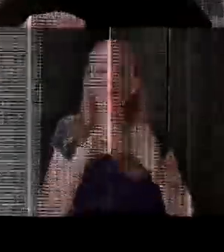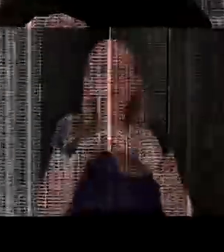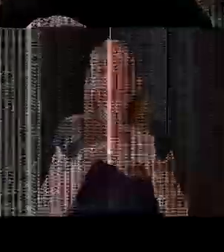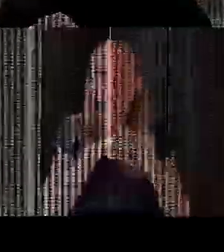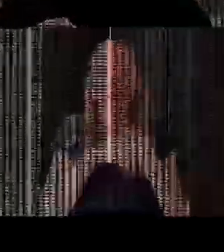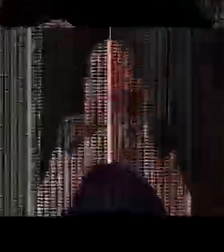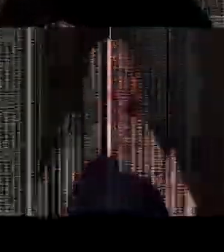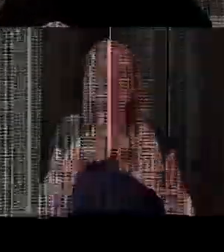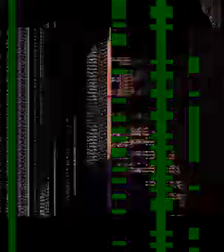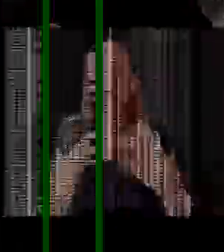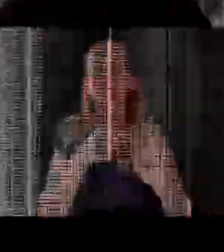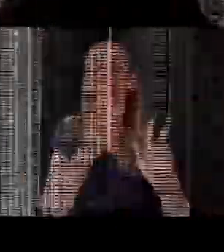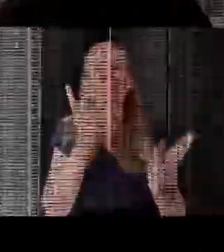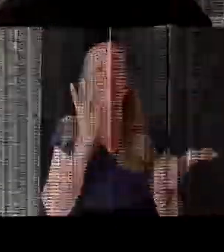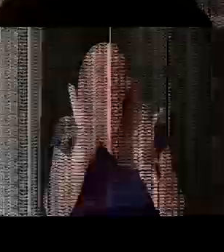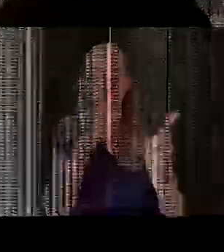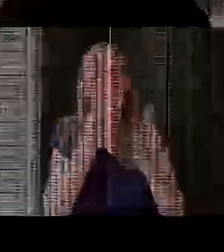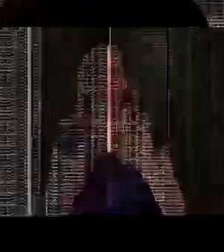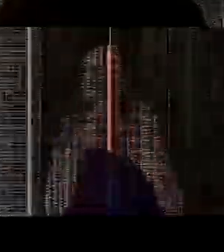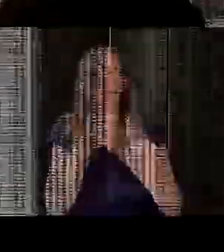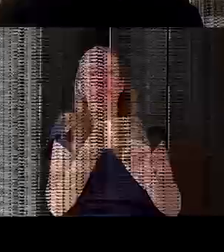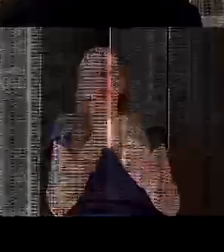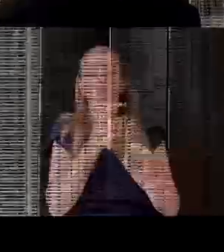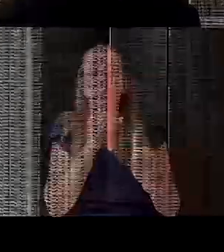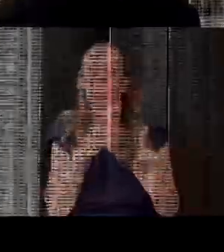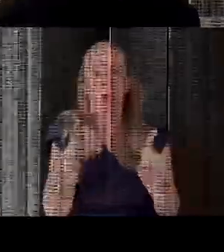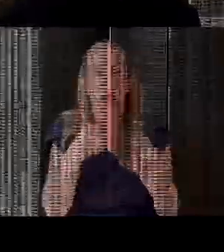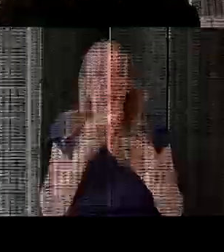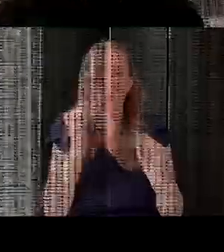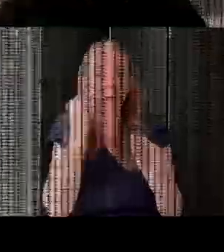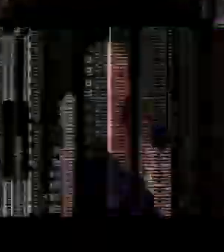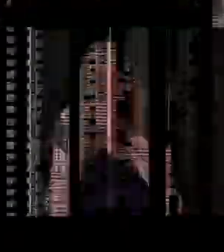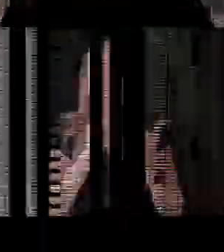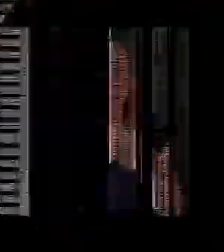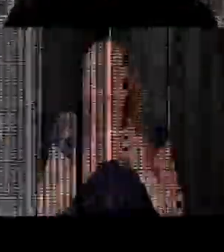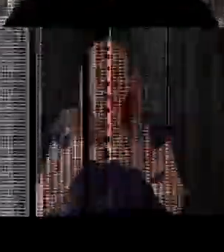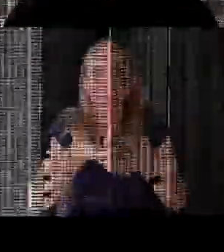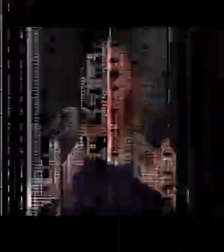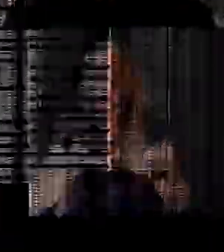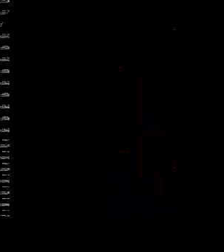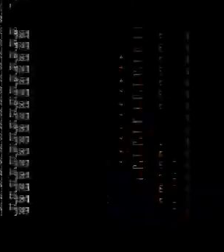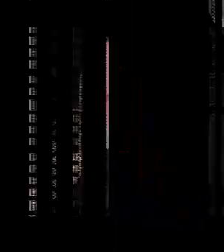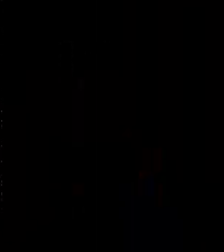label will be the visual label otherwise, I have no idea how to interact with or click buttons